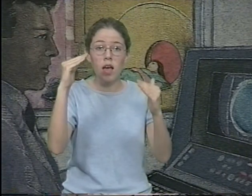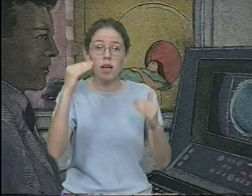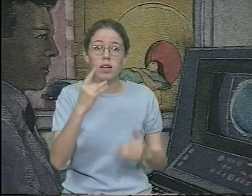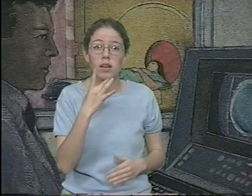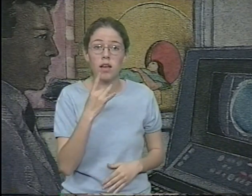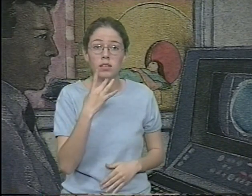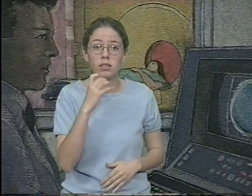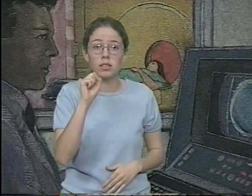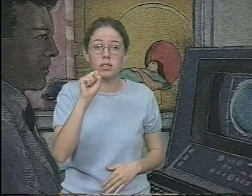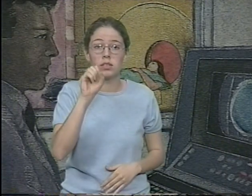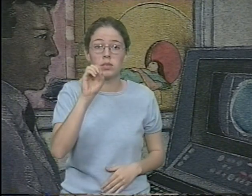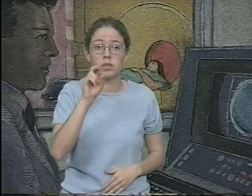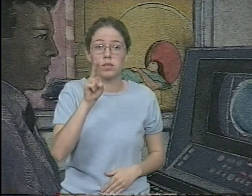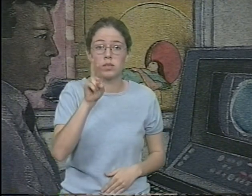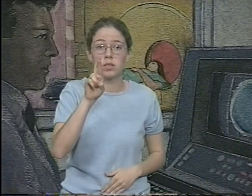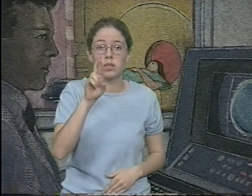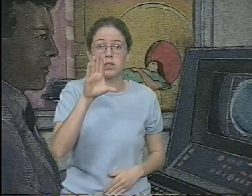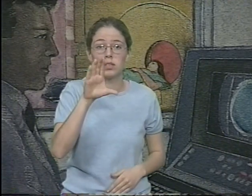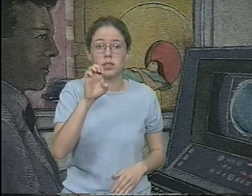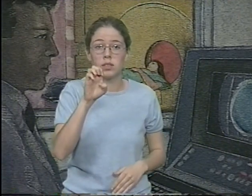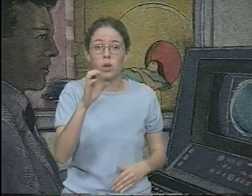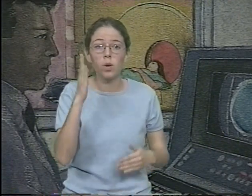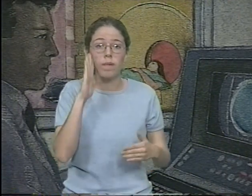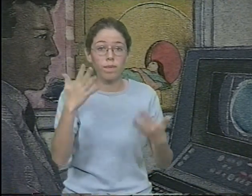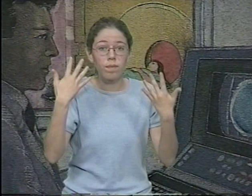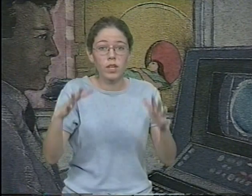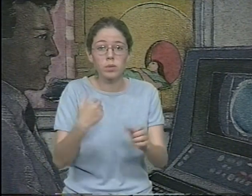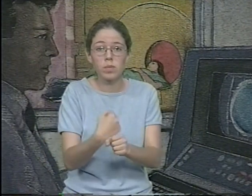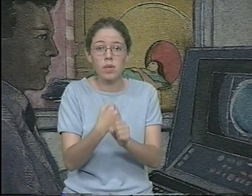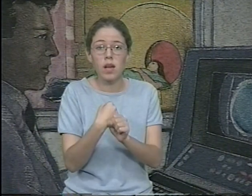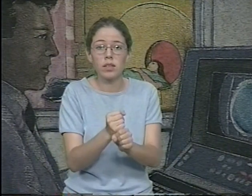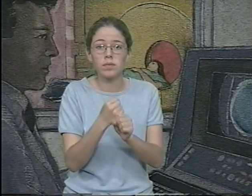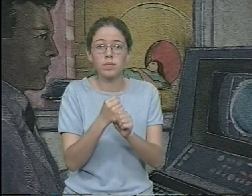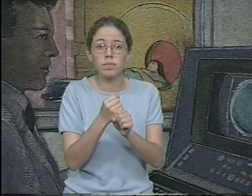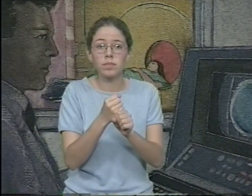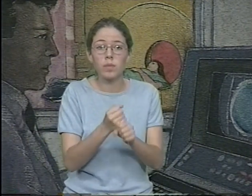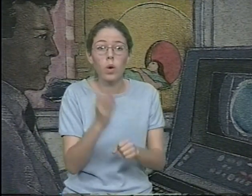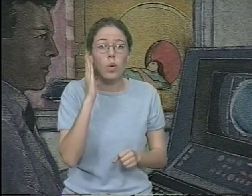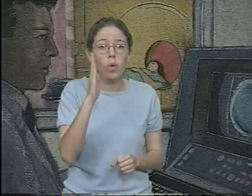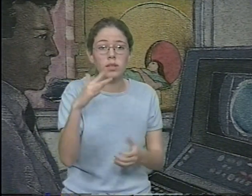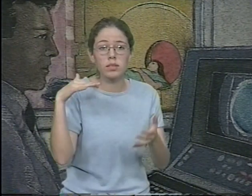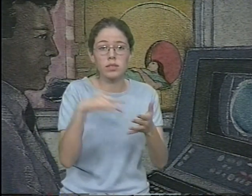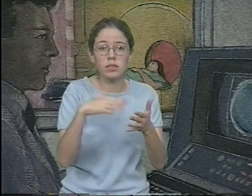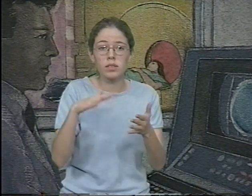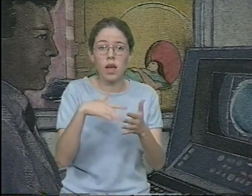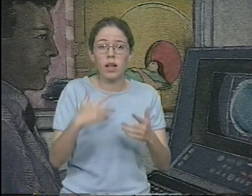Soon a powerful X-ray microscope called the Advanced Light Source will be completed.